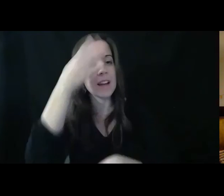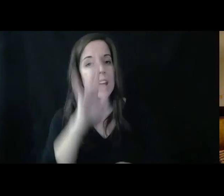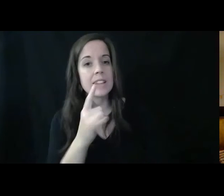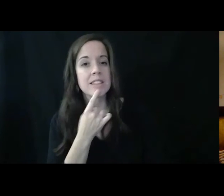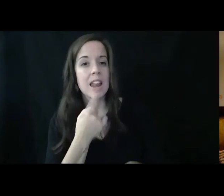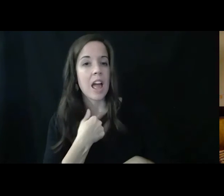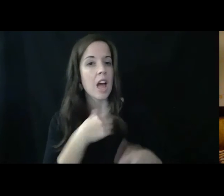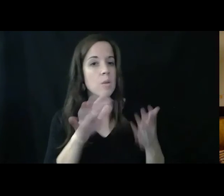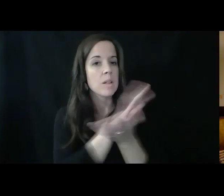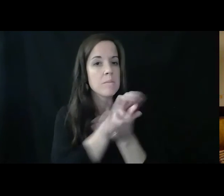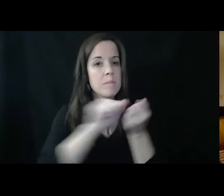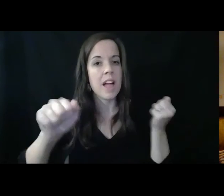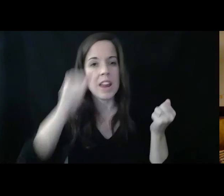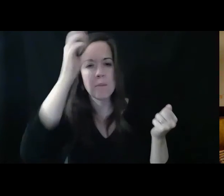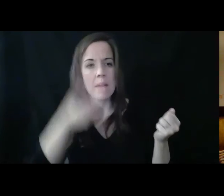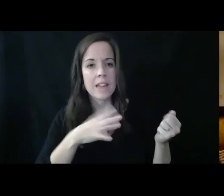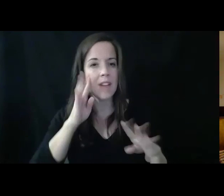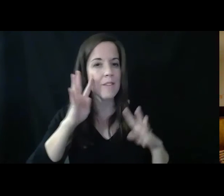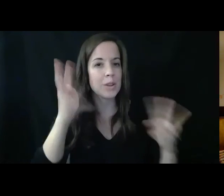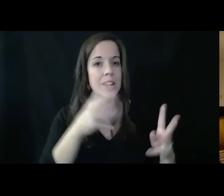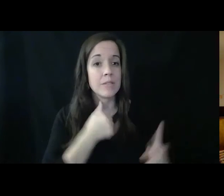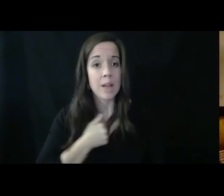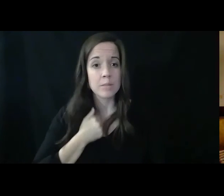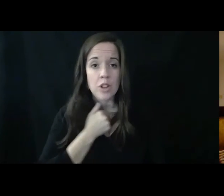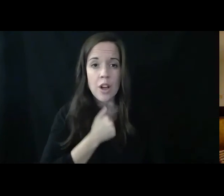whom I have created, for I am sorry that I have made them